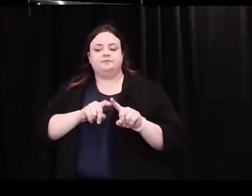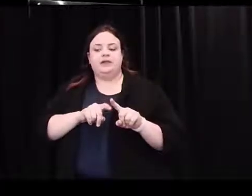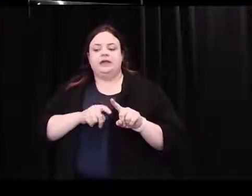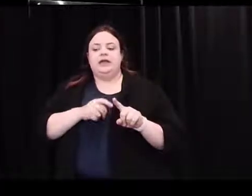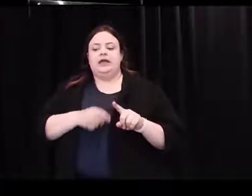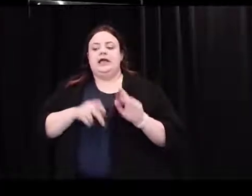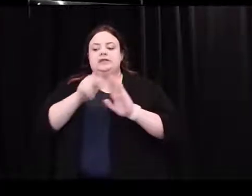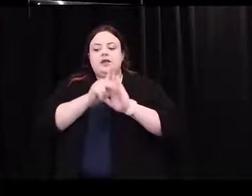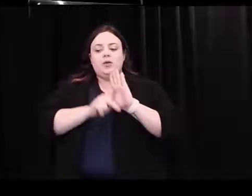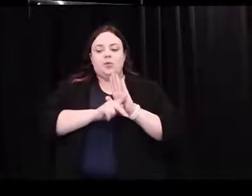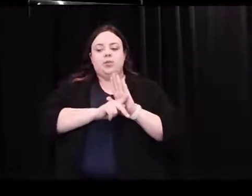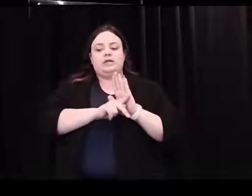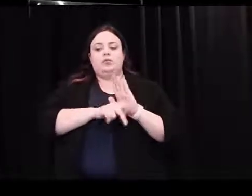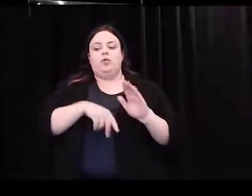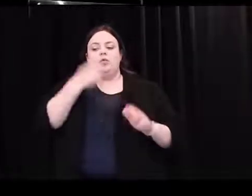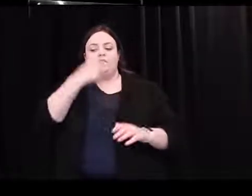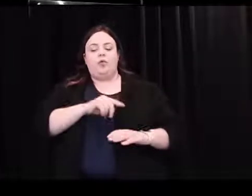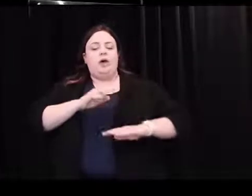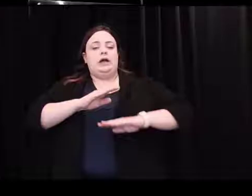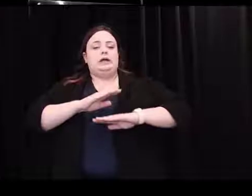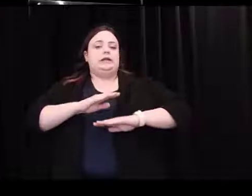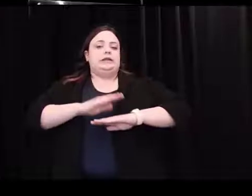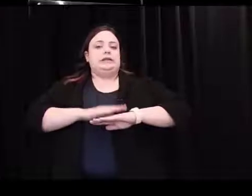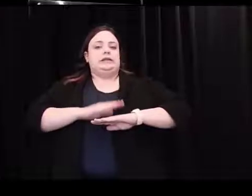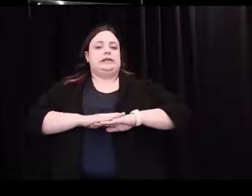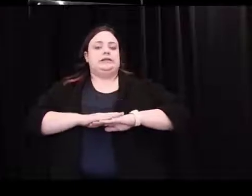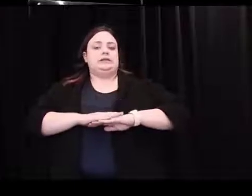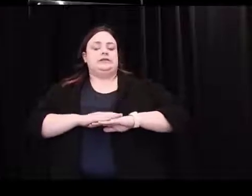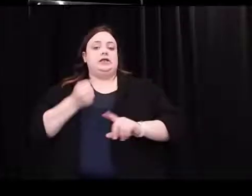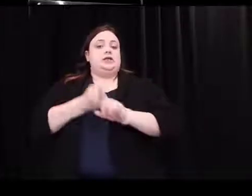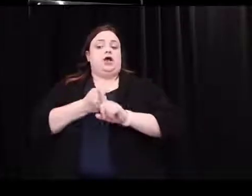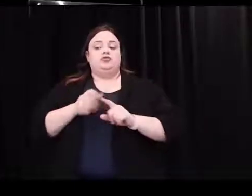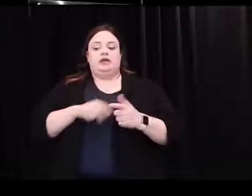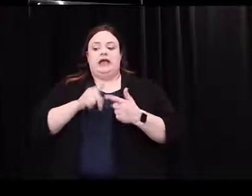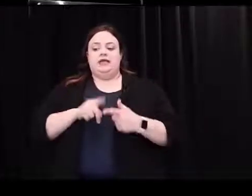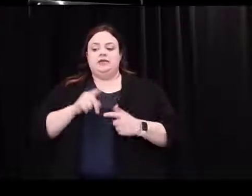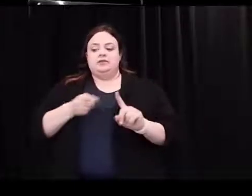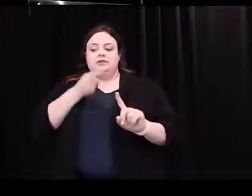of least astonishment and has to do actually with object-oriented programming. And they're